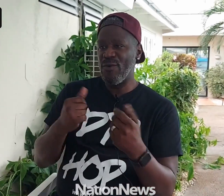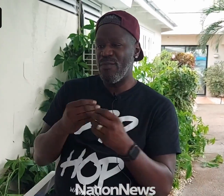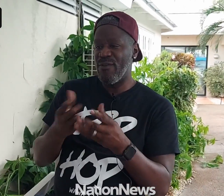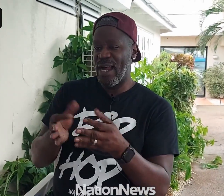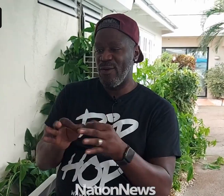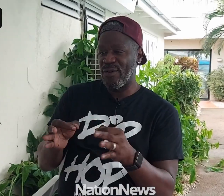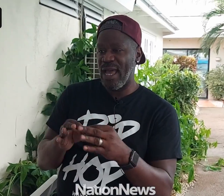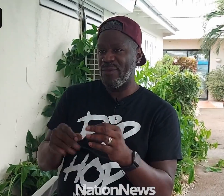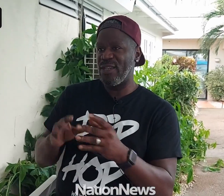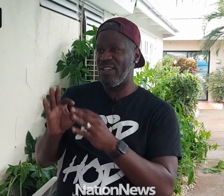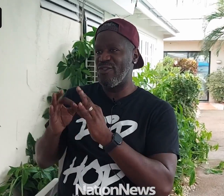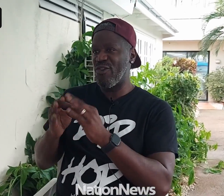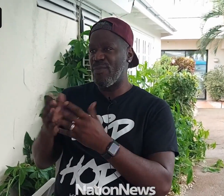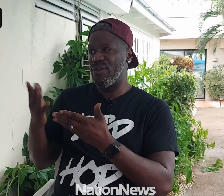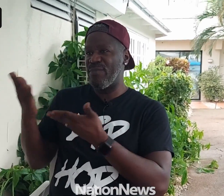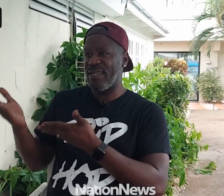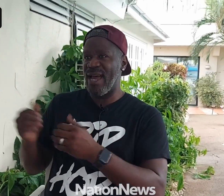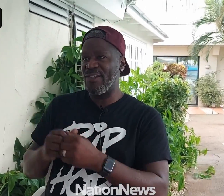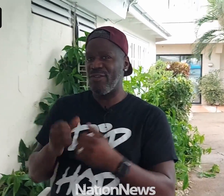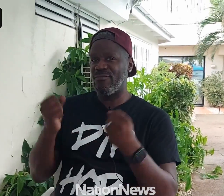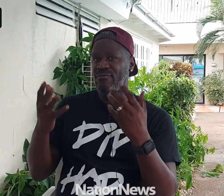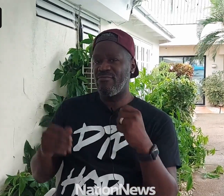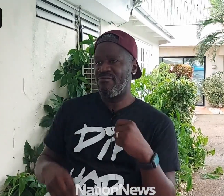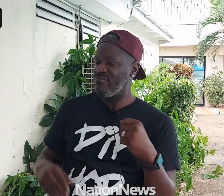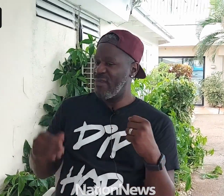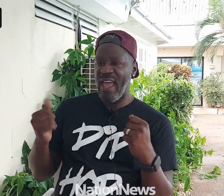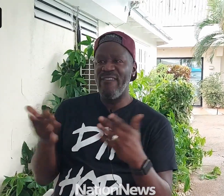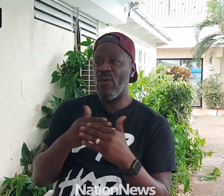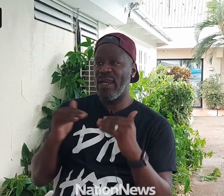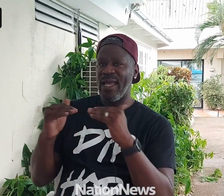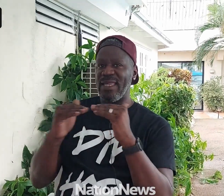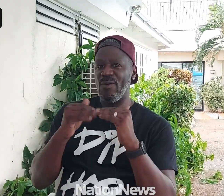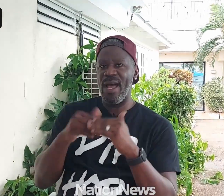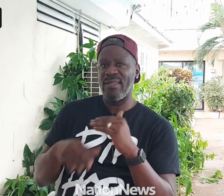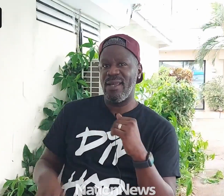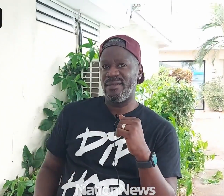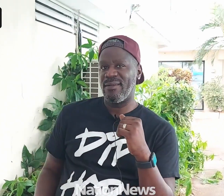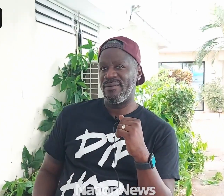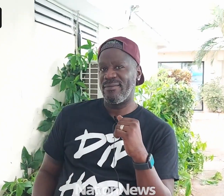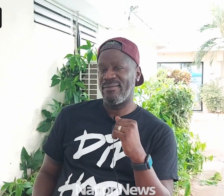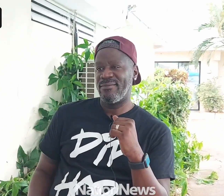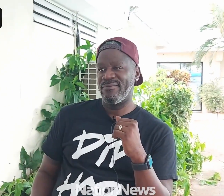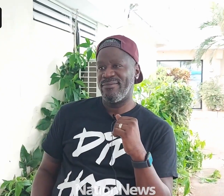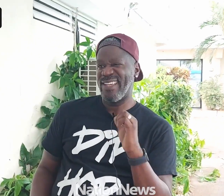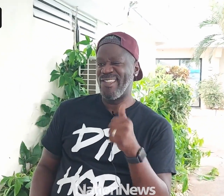you provide Close capture and it's interpreted besides you everyone has equal access that's the